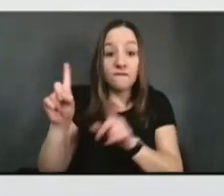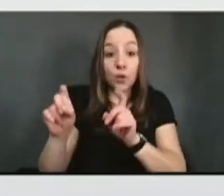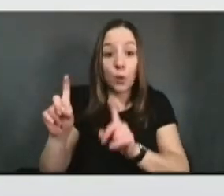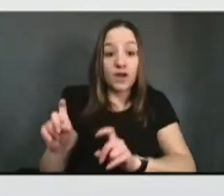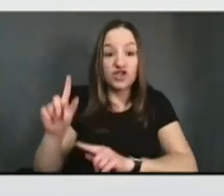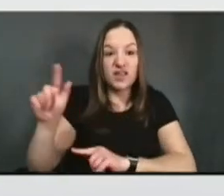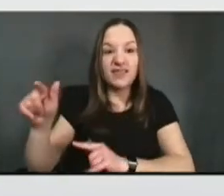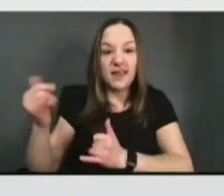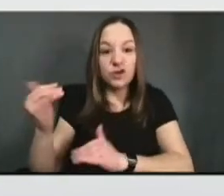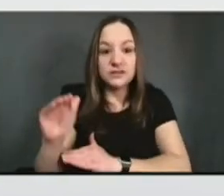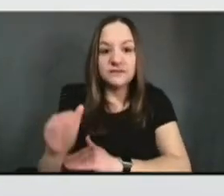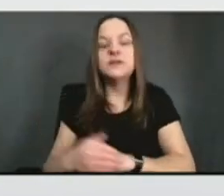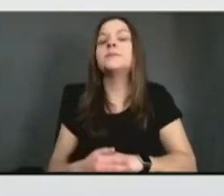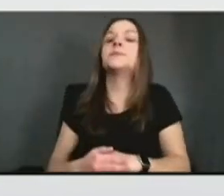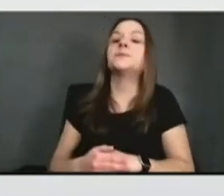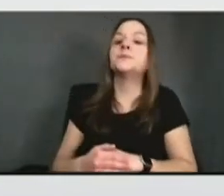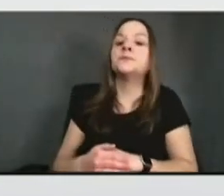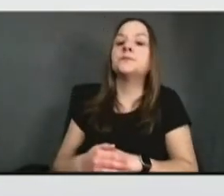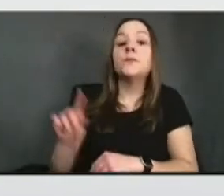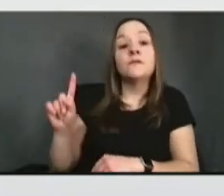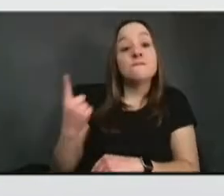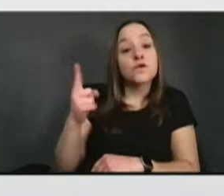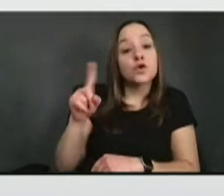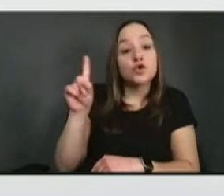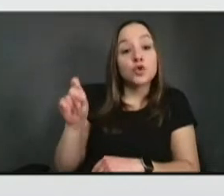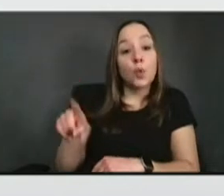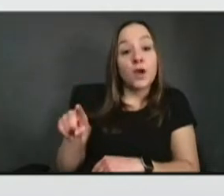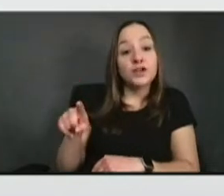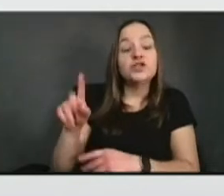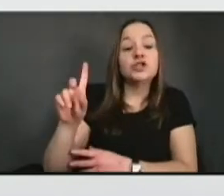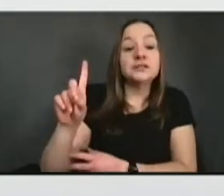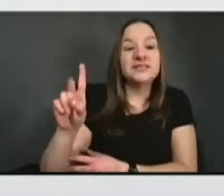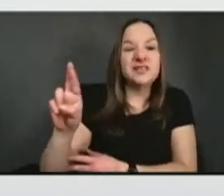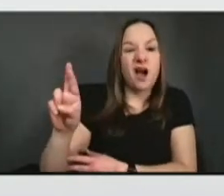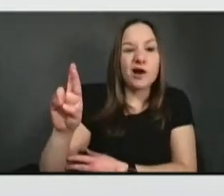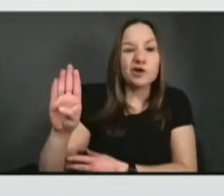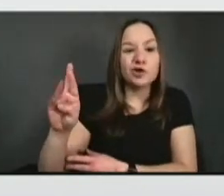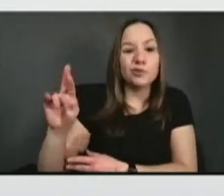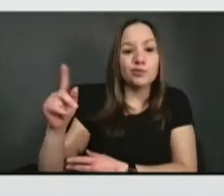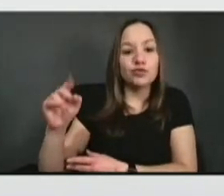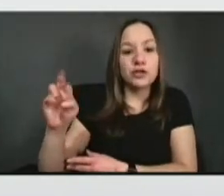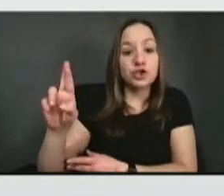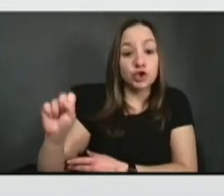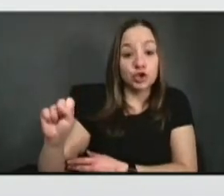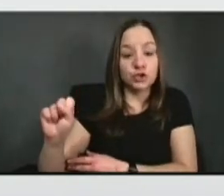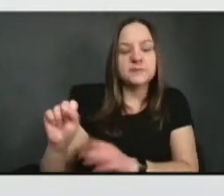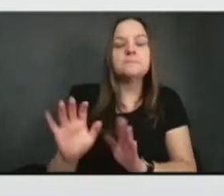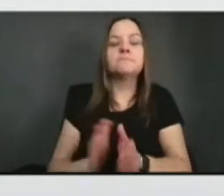questions later in our session this evening. The first question , and we're going to start I